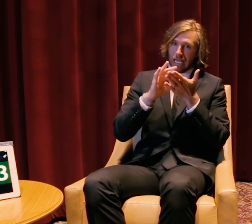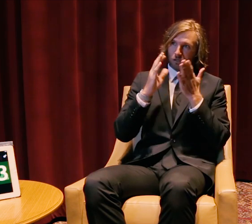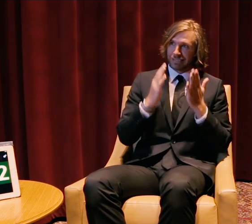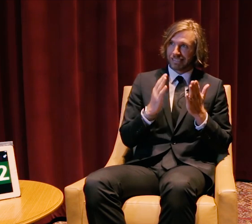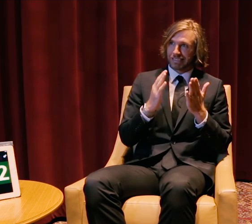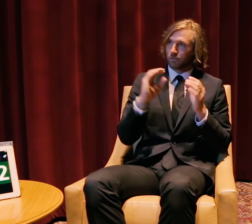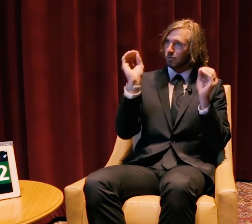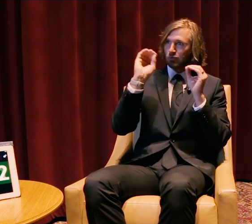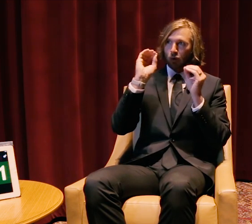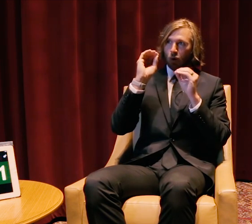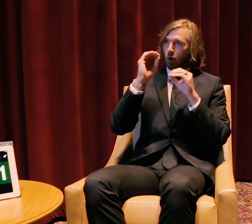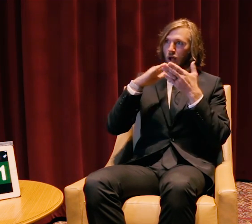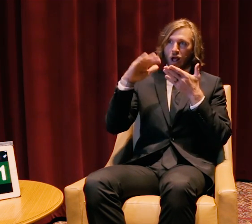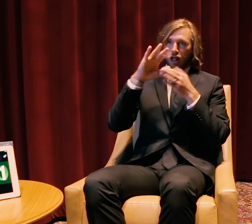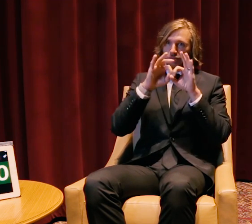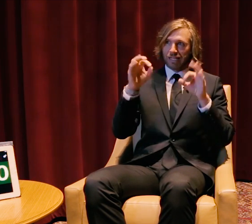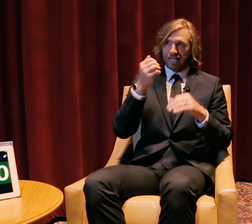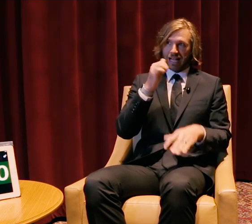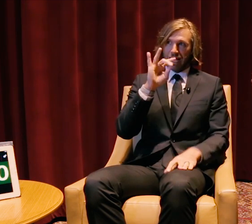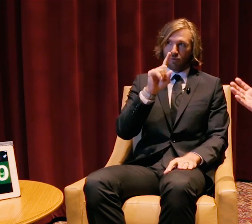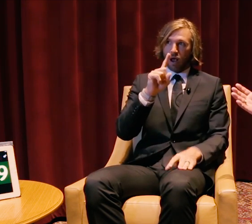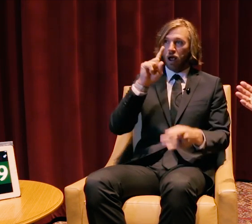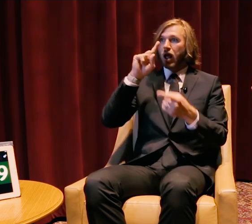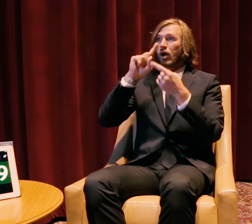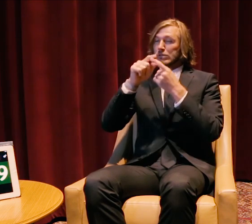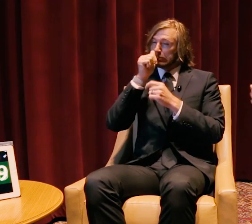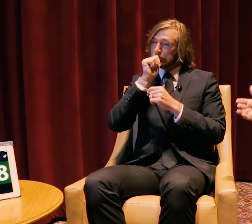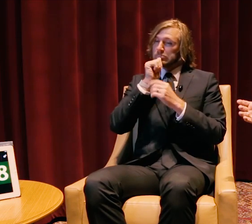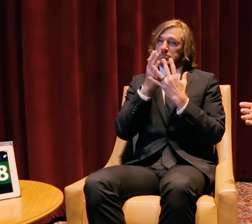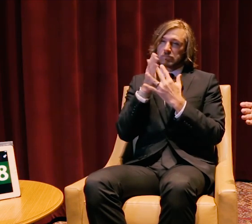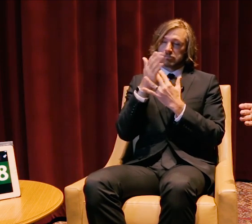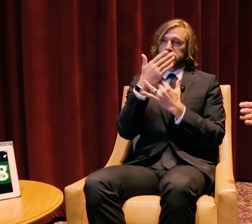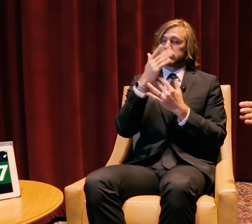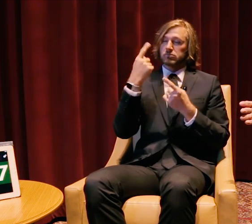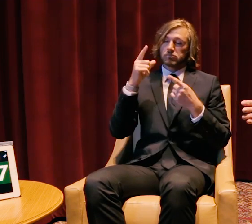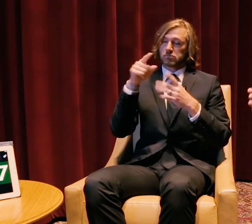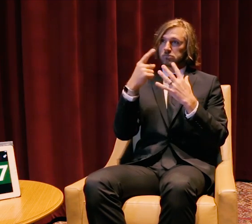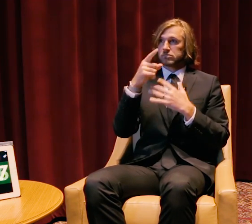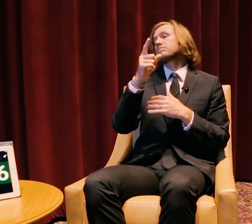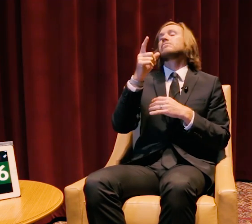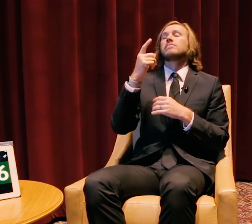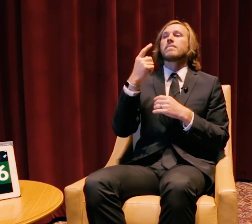with no college degree in 1981 to persevere and go through this, you know,